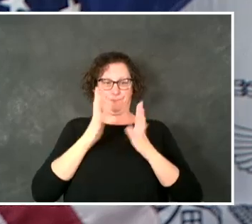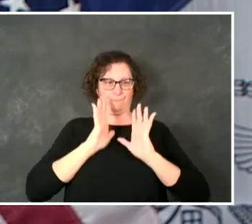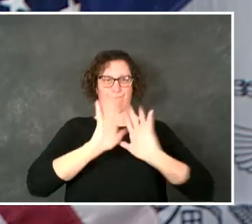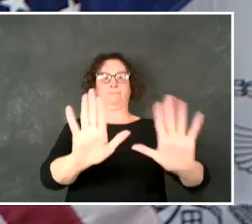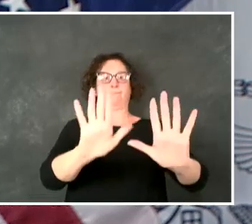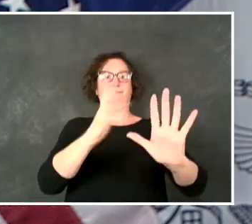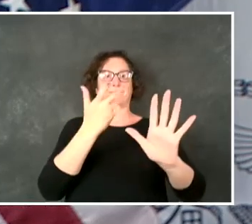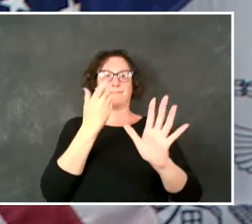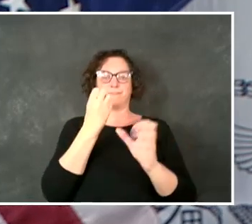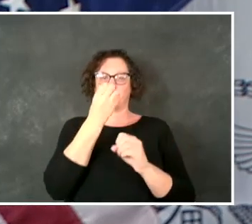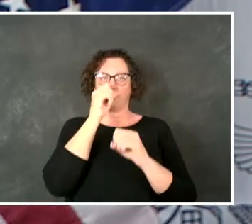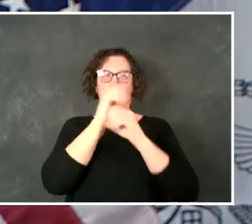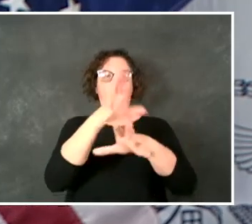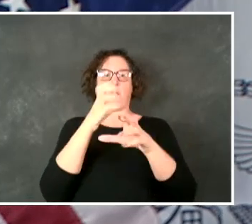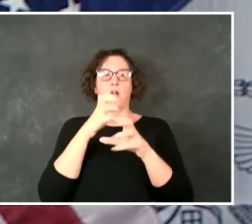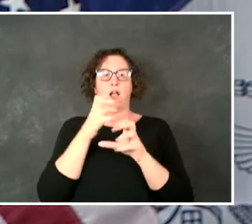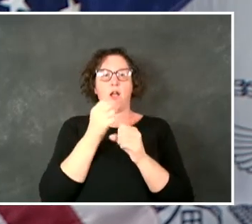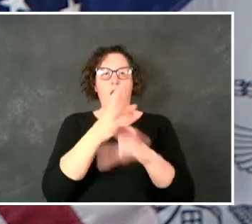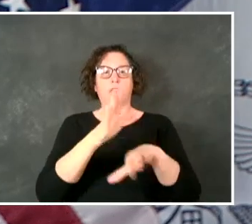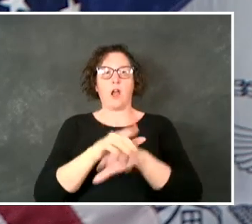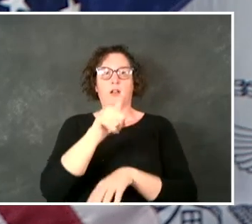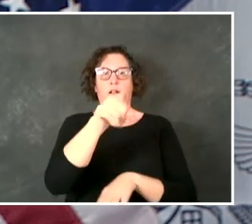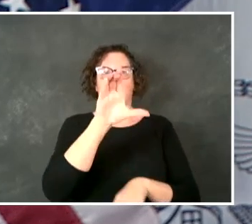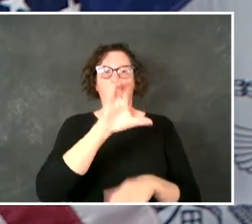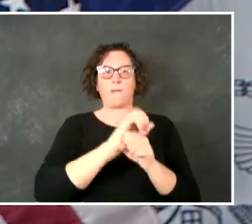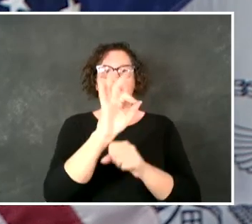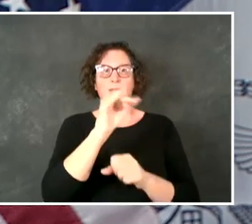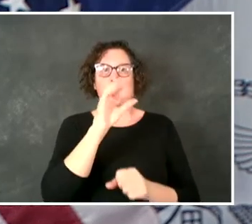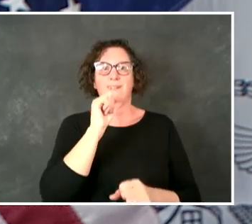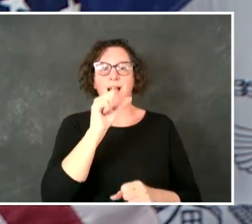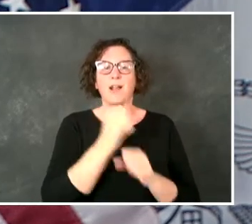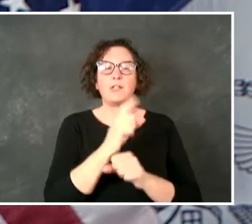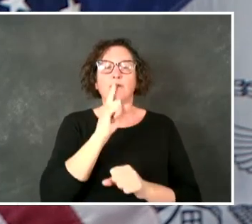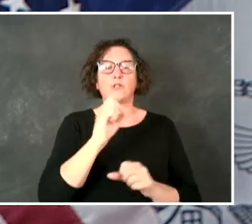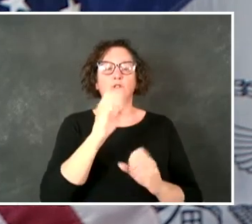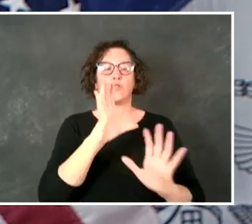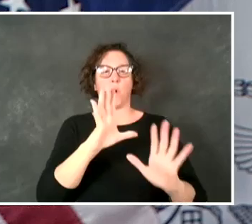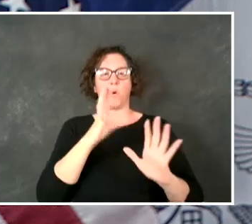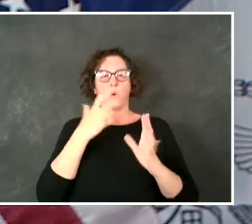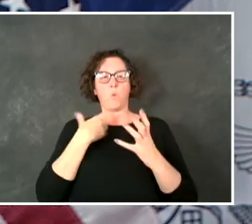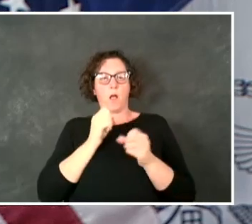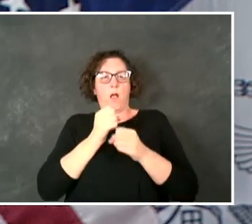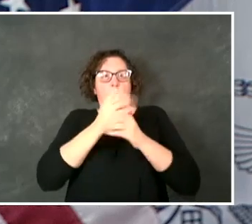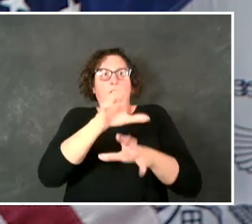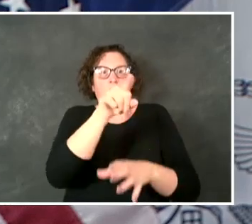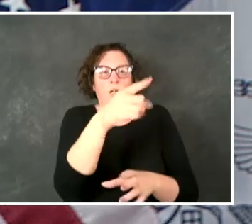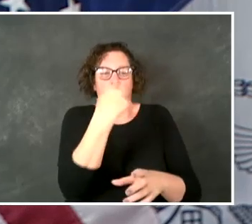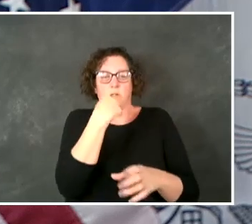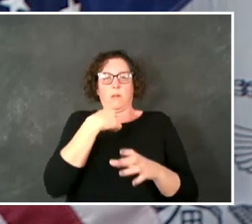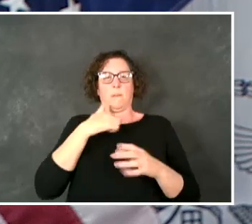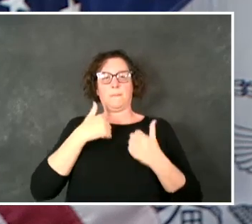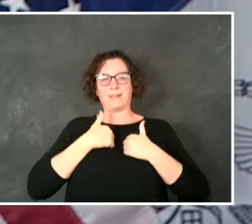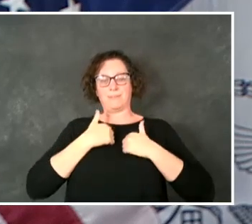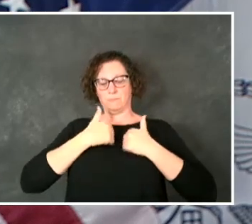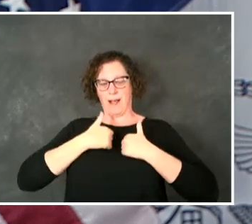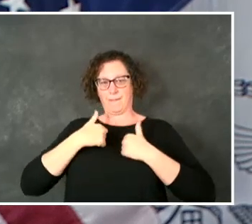HEALTH CARE WORKERS IS PERFORMING THIS TEST AND THE IMMEDIATE REACTION IS SOMNEEO SNEEZES AT THE HEALTH CARE WORKER BECAUSE TH'EYR E RIGHT THERE IN